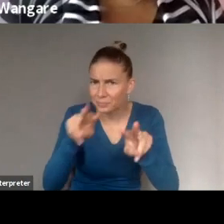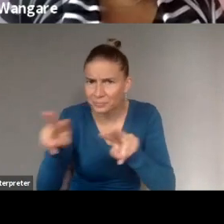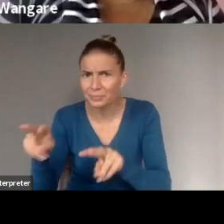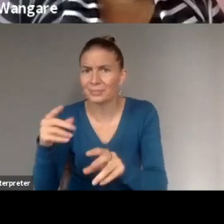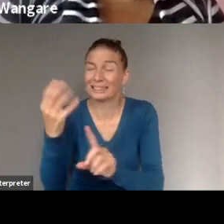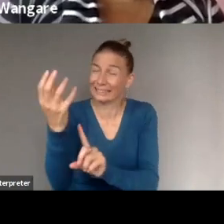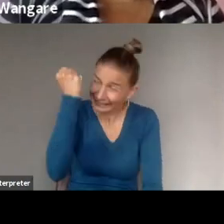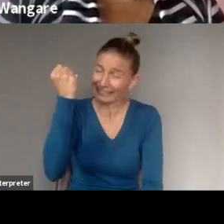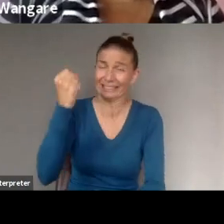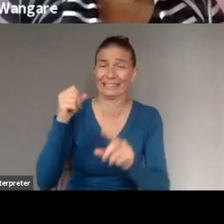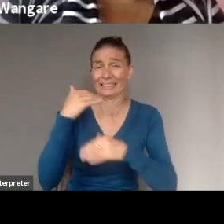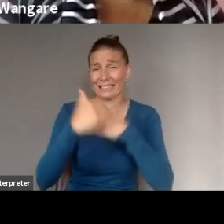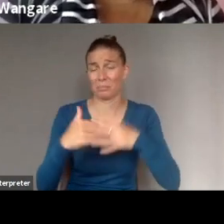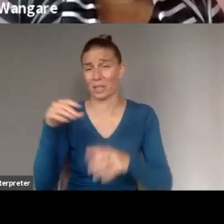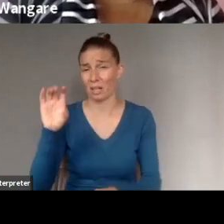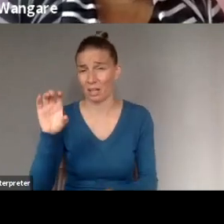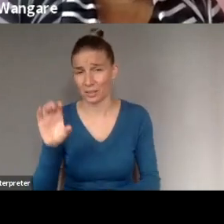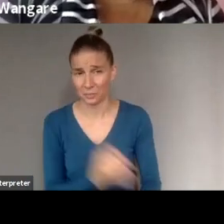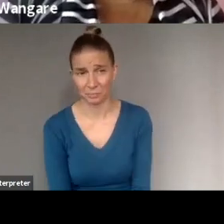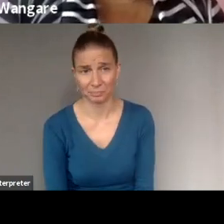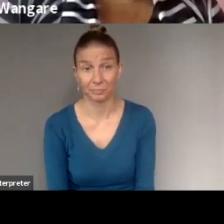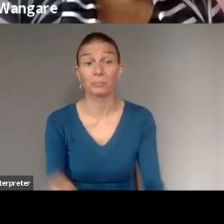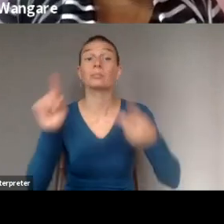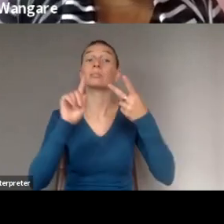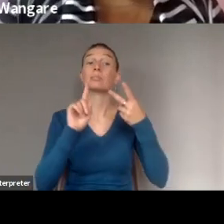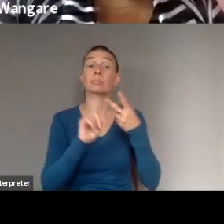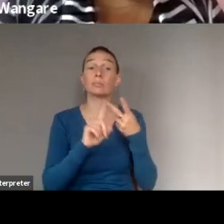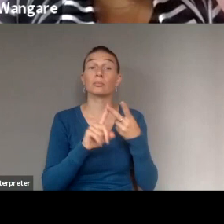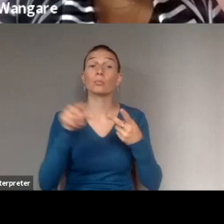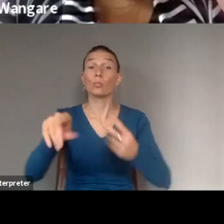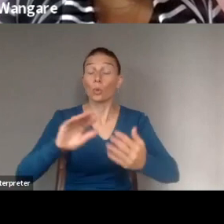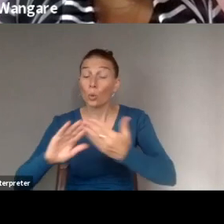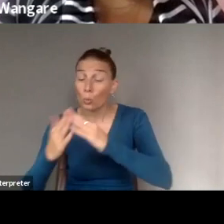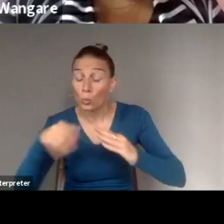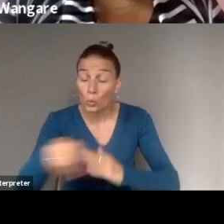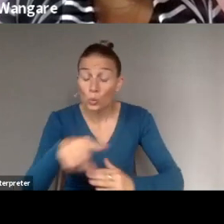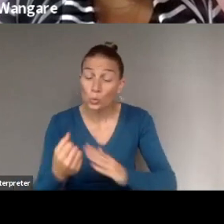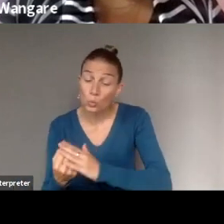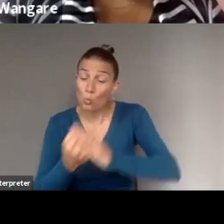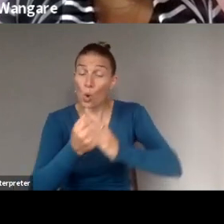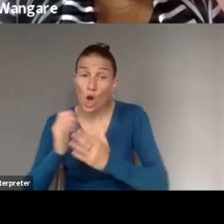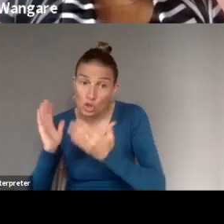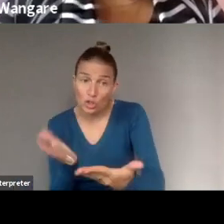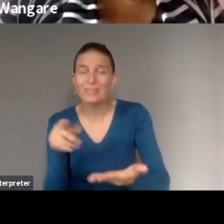Then there is need to invest and develop community support services. So just looking like beyond participation